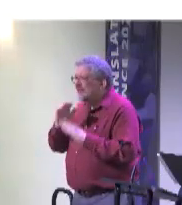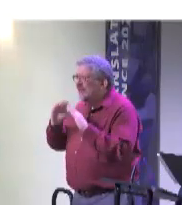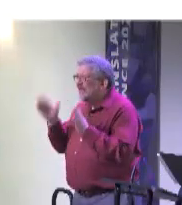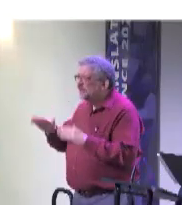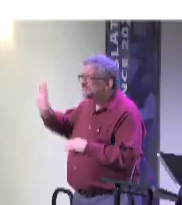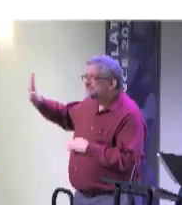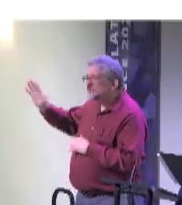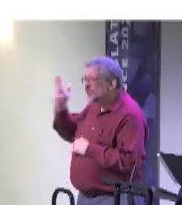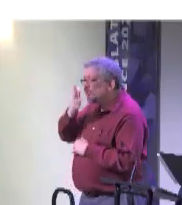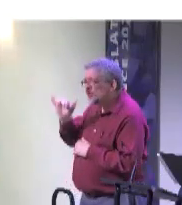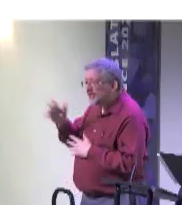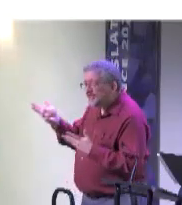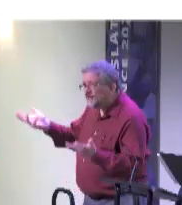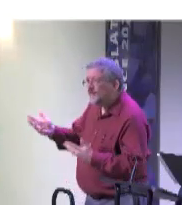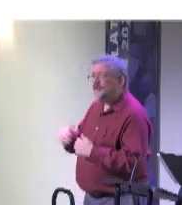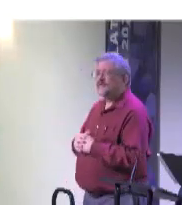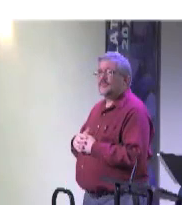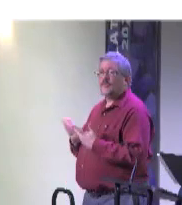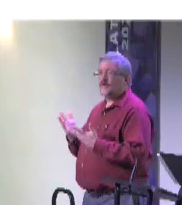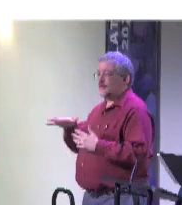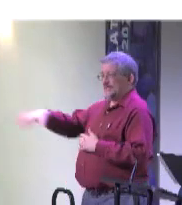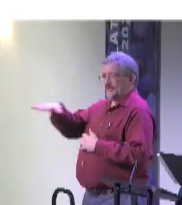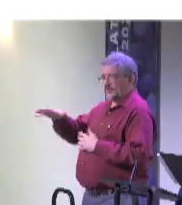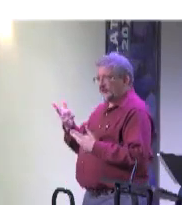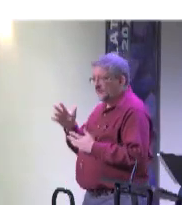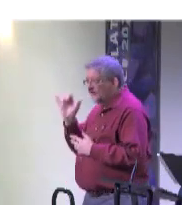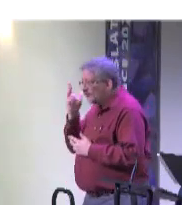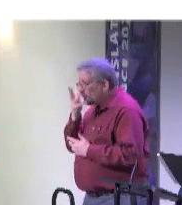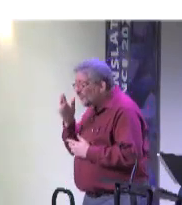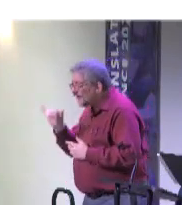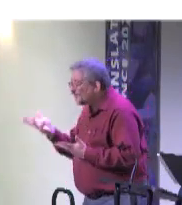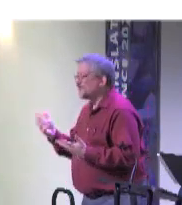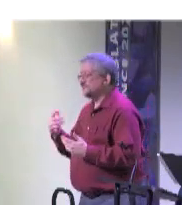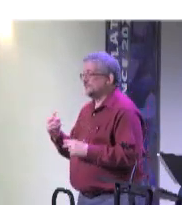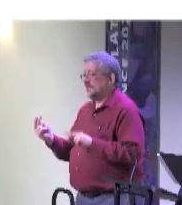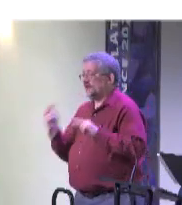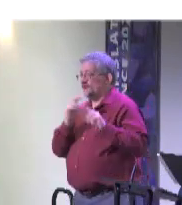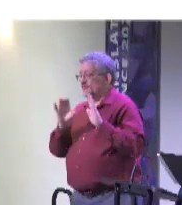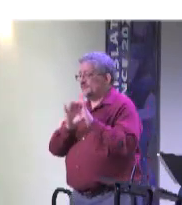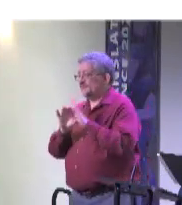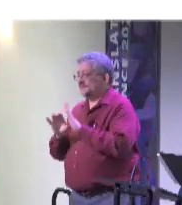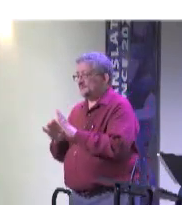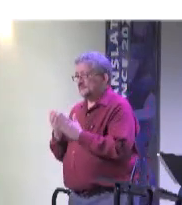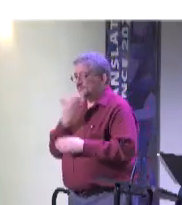It allows you to get in feel for perhaps what a home look like in a certain context or other relevant images that might be pertinent to a visual description.